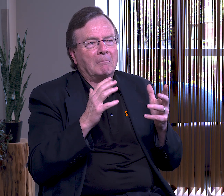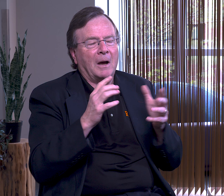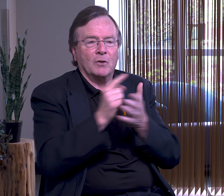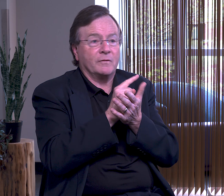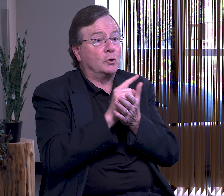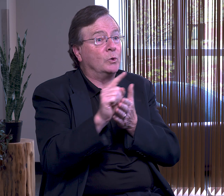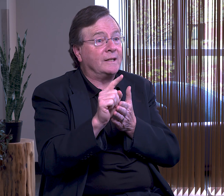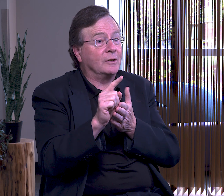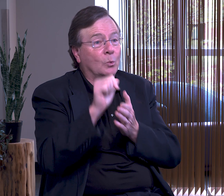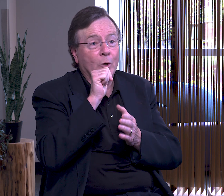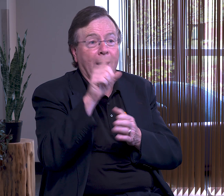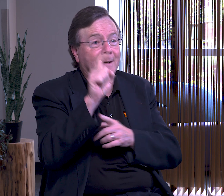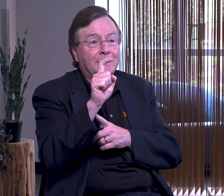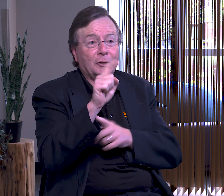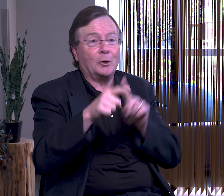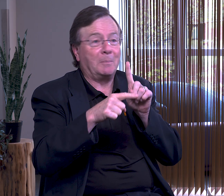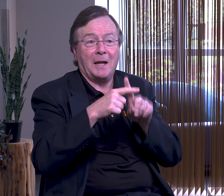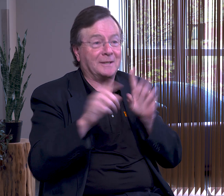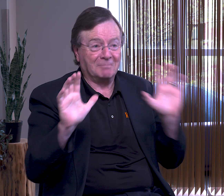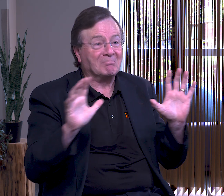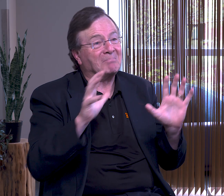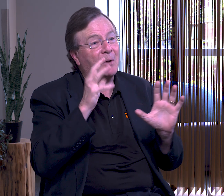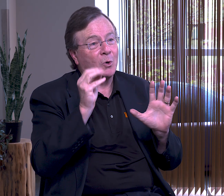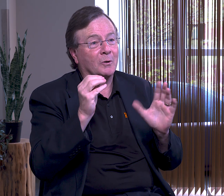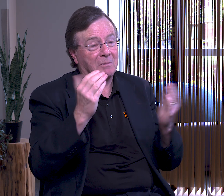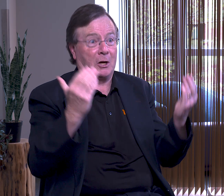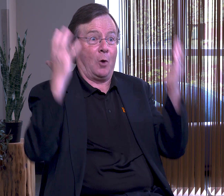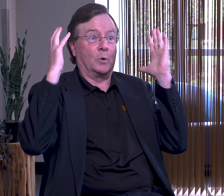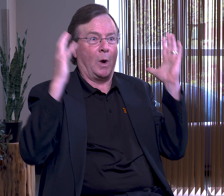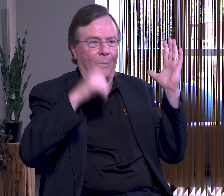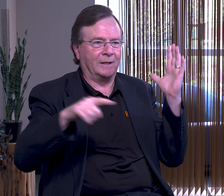My first few weeks here were not necessarily pleasant. They were a little overwhelming.